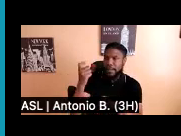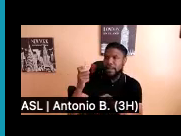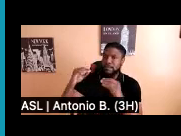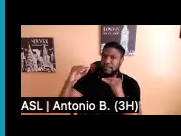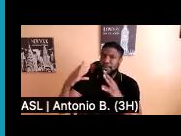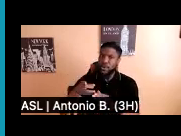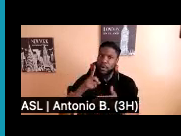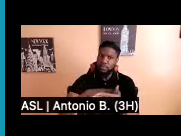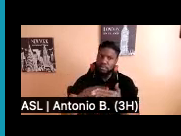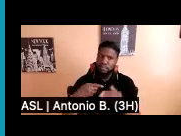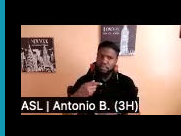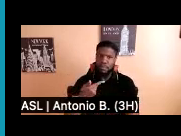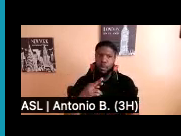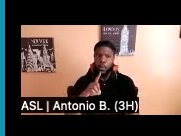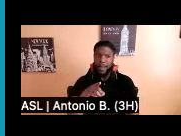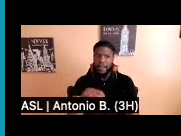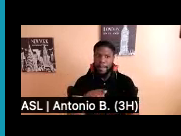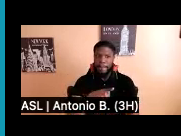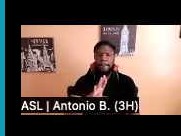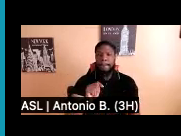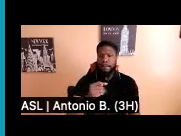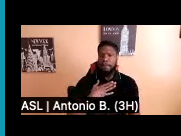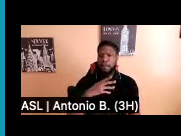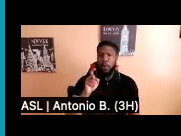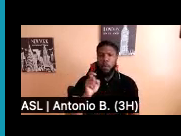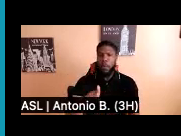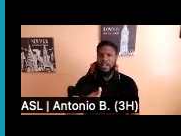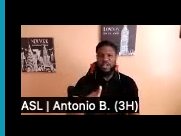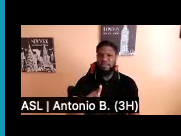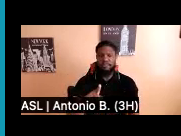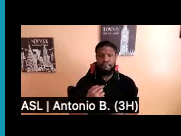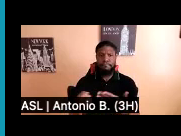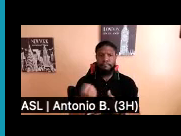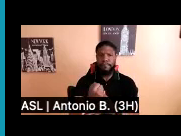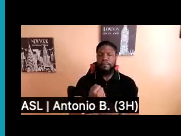So the central question that I asked was: what comments or whose comments prompt revision?